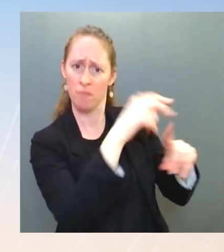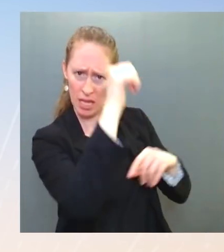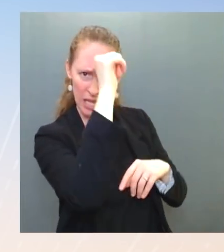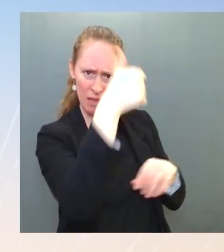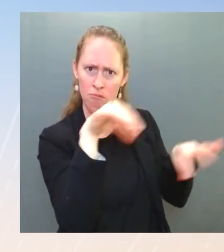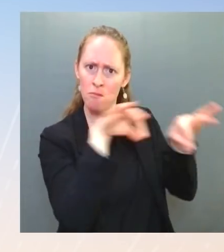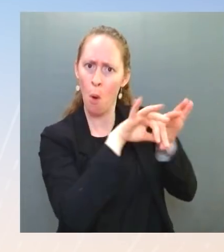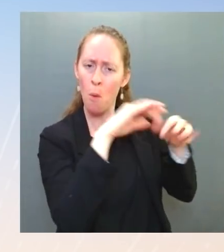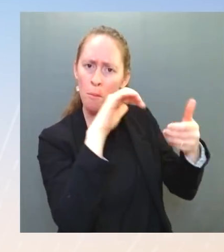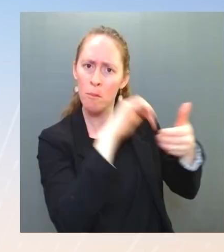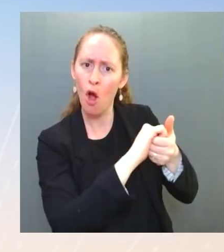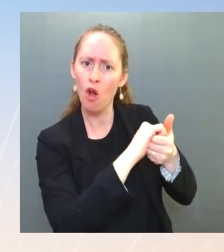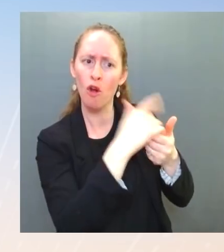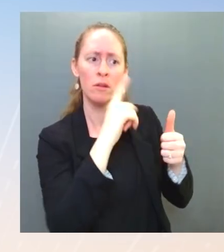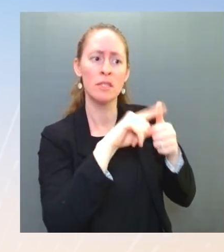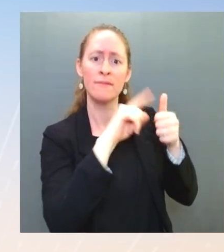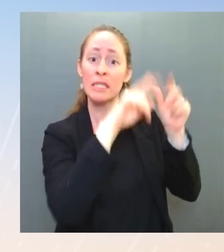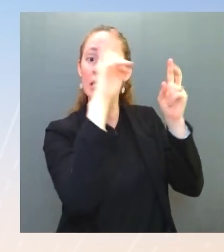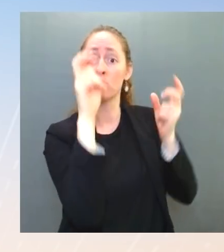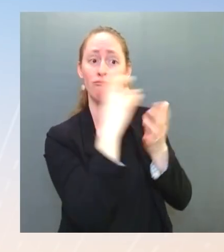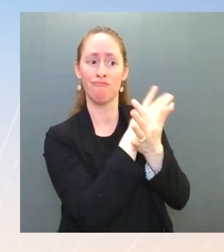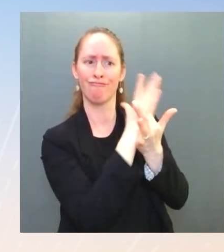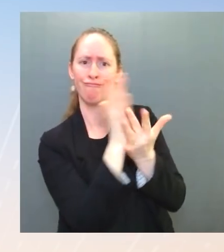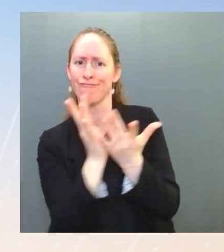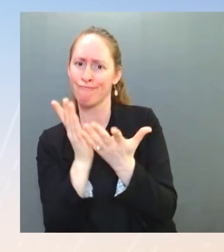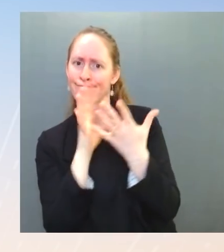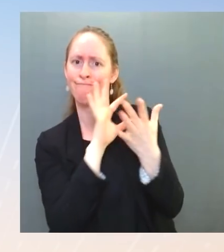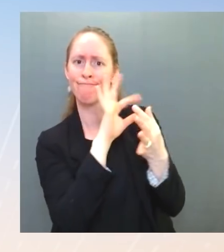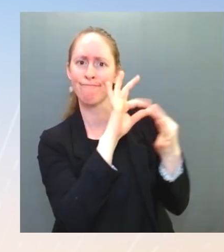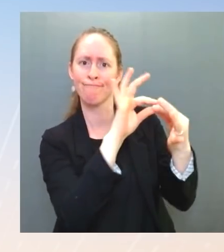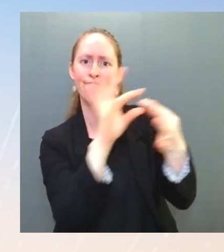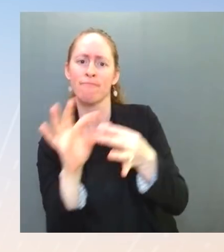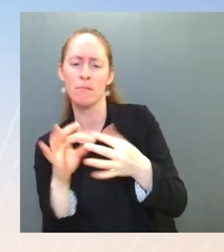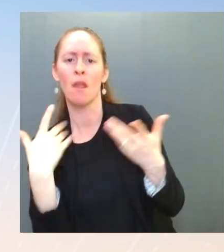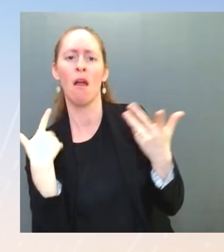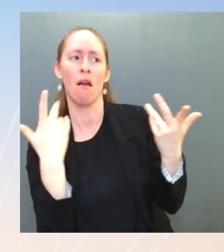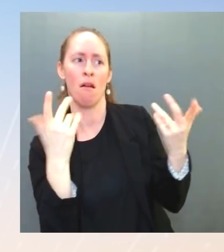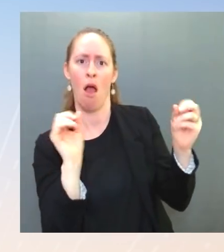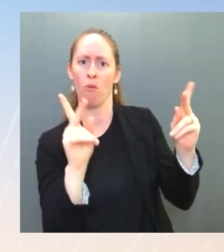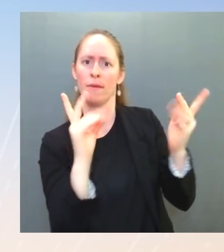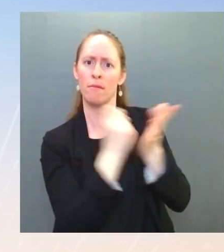and discuss the consequences of Russia's unprovoked and unjustified war against Ukraine.